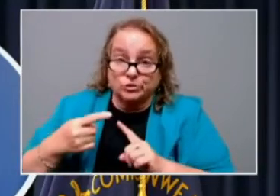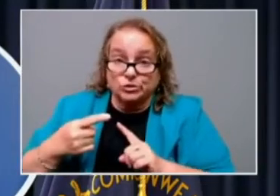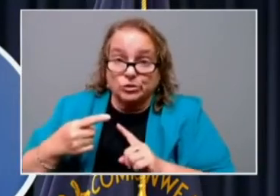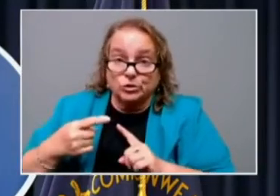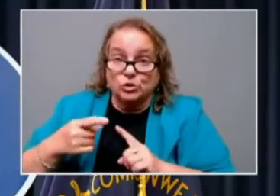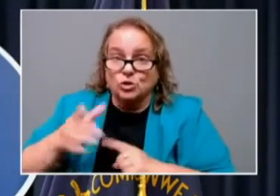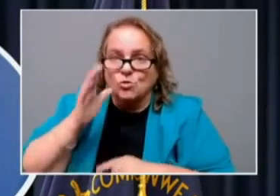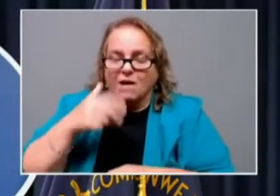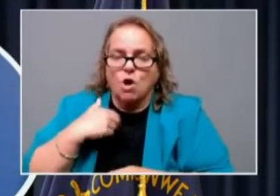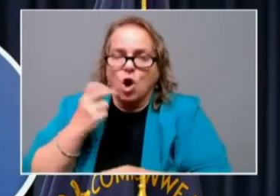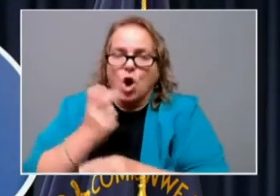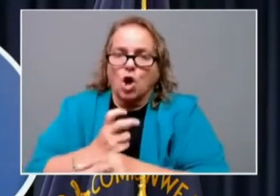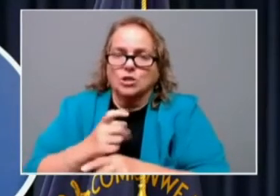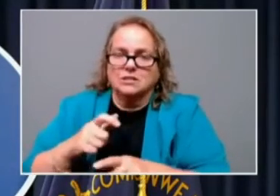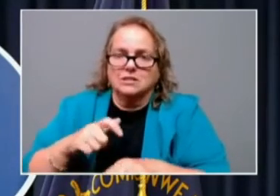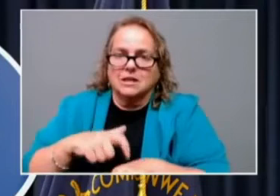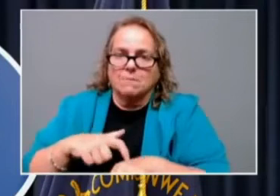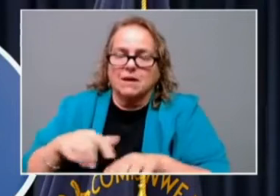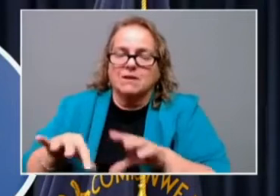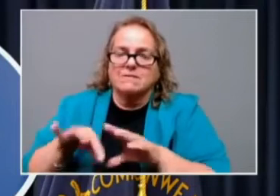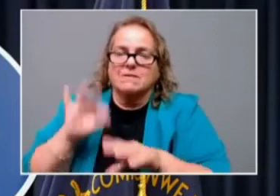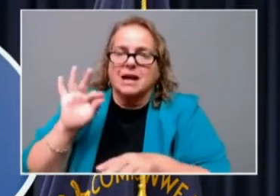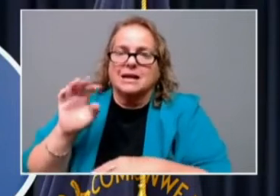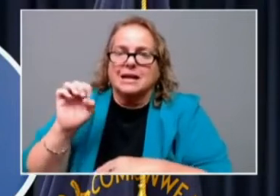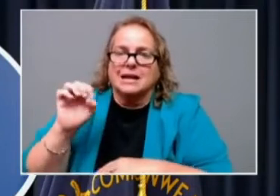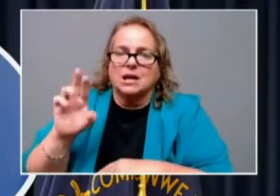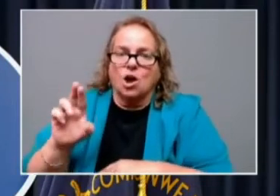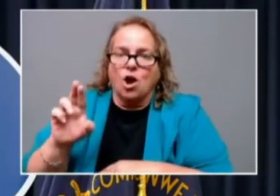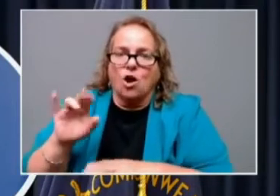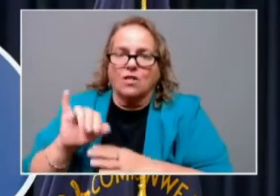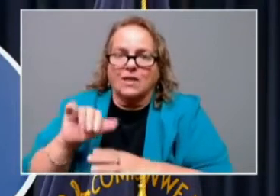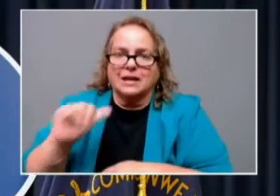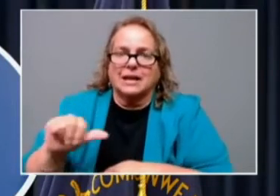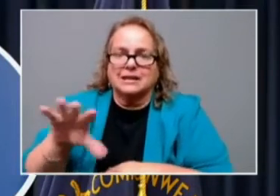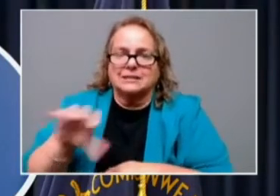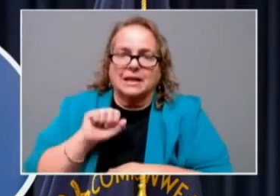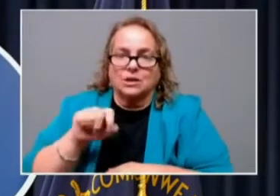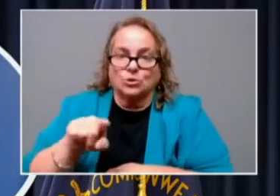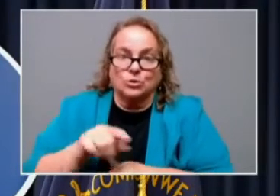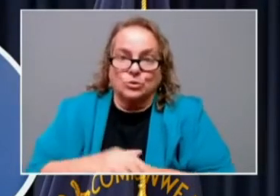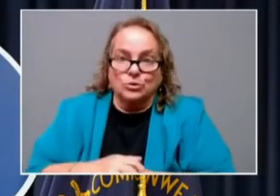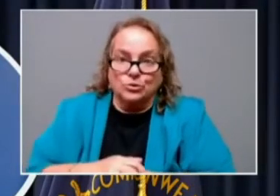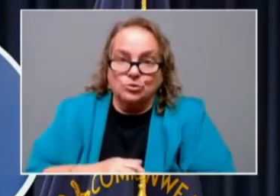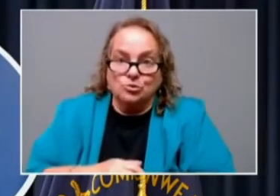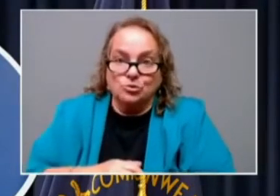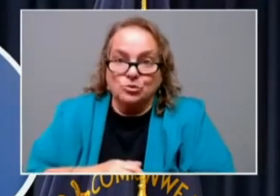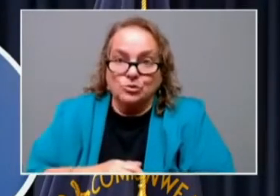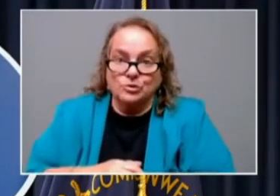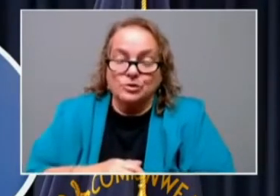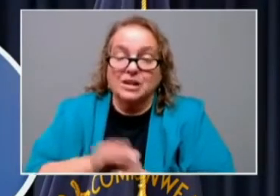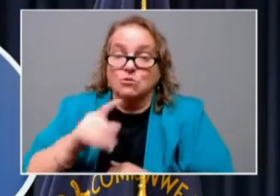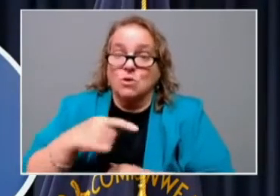finding an E. R. That can take you. If you have a heart attack, you might be